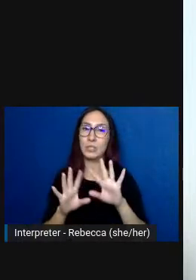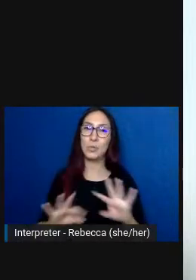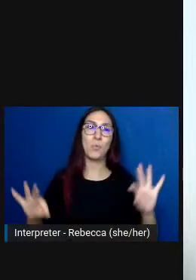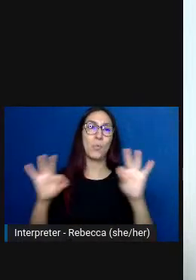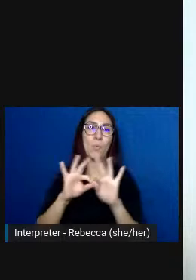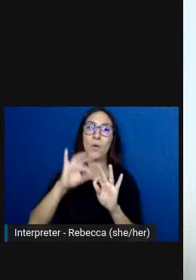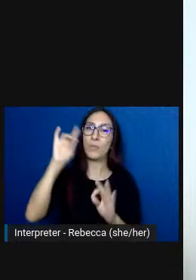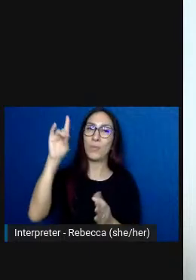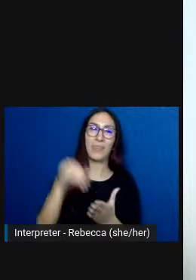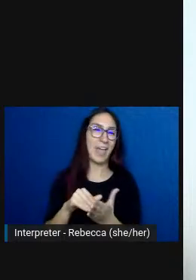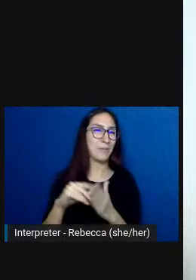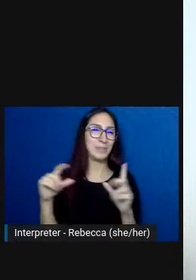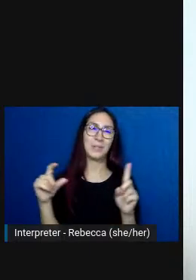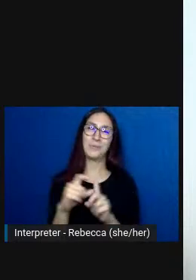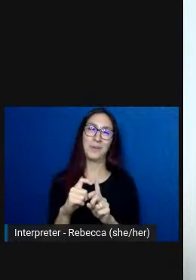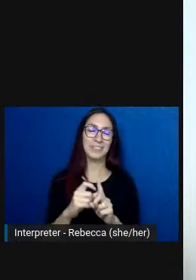resulting in an accessible and